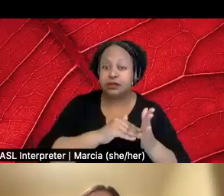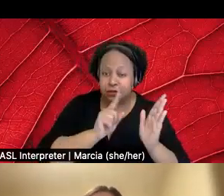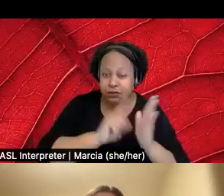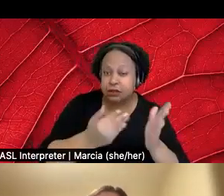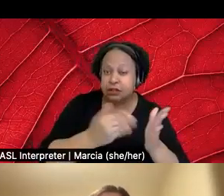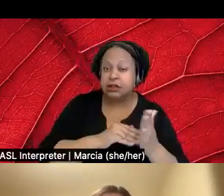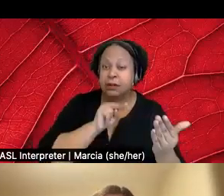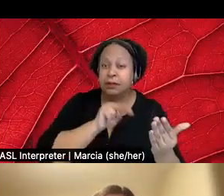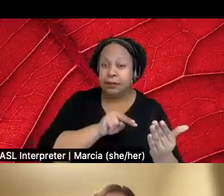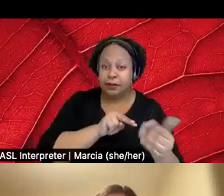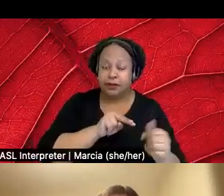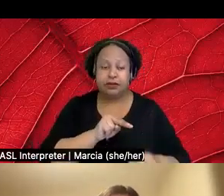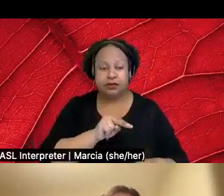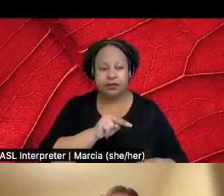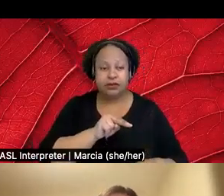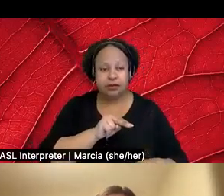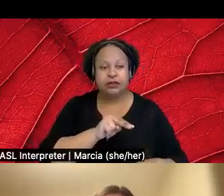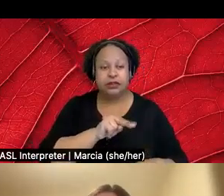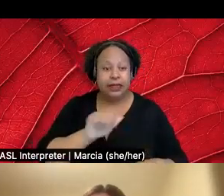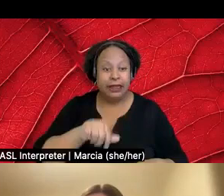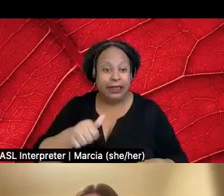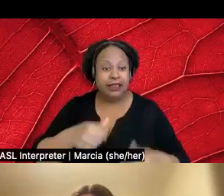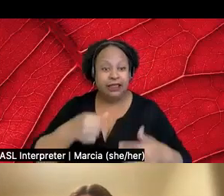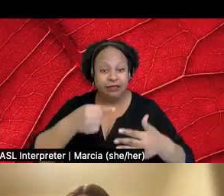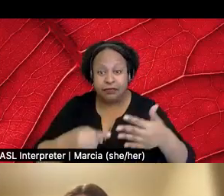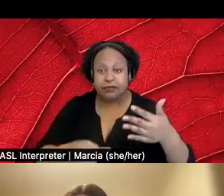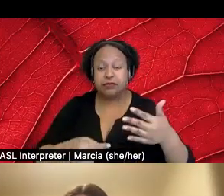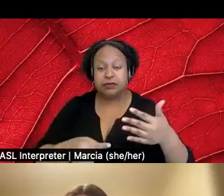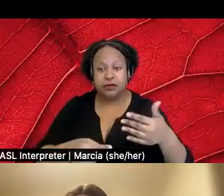of the factors your student, your environment, your task or tools change over the placement.